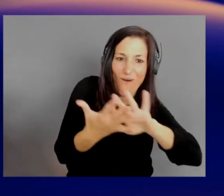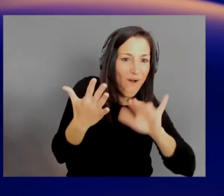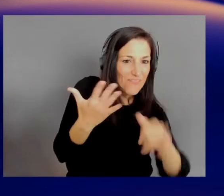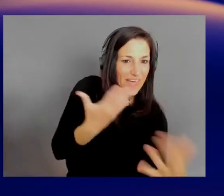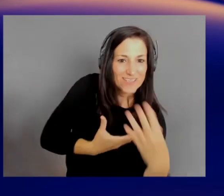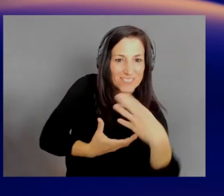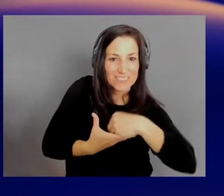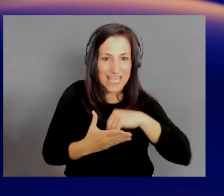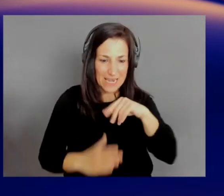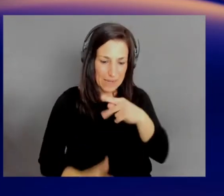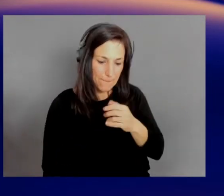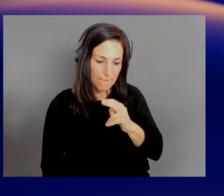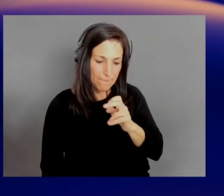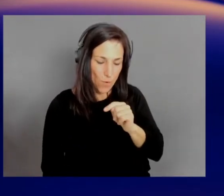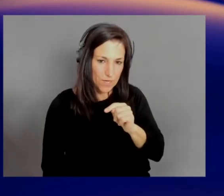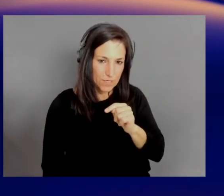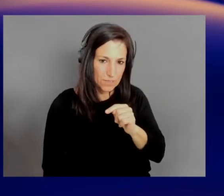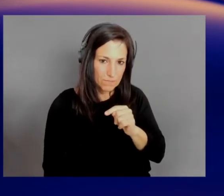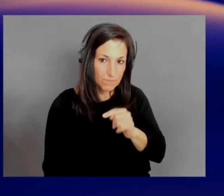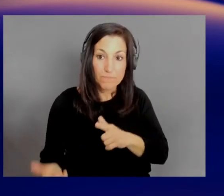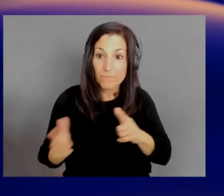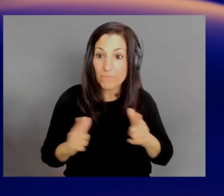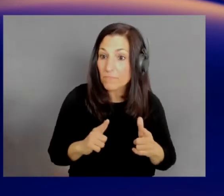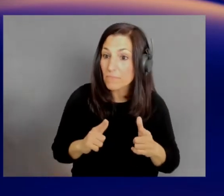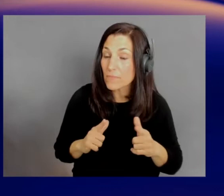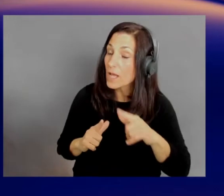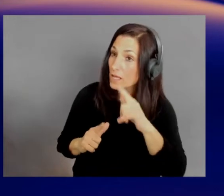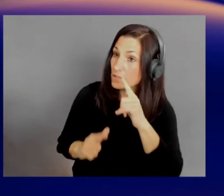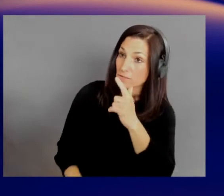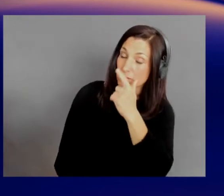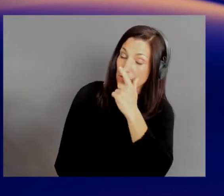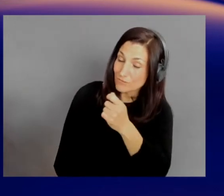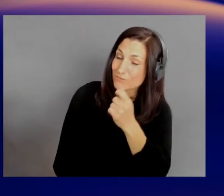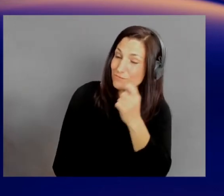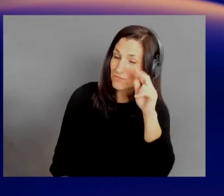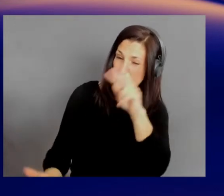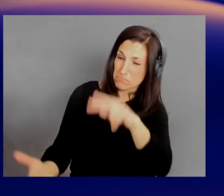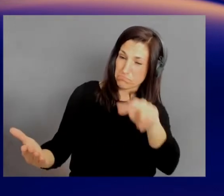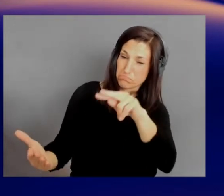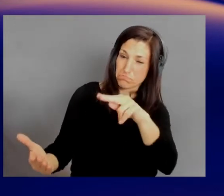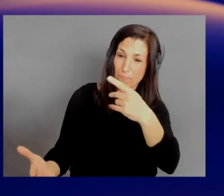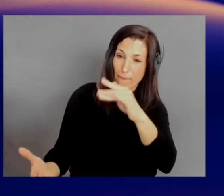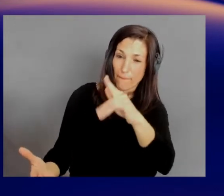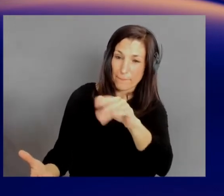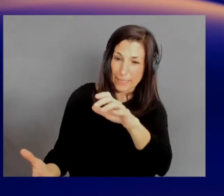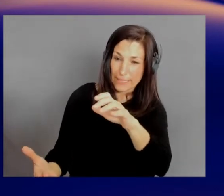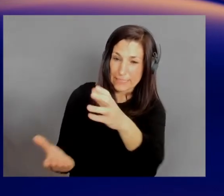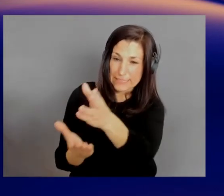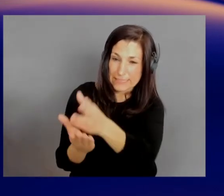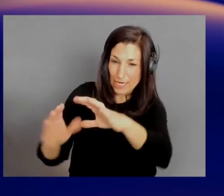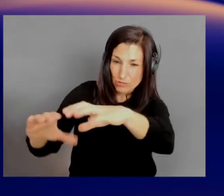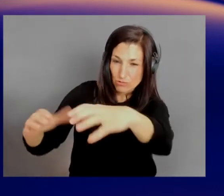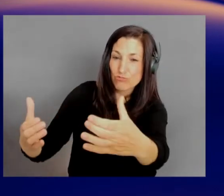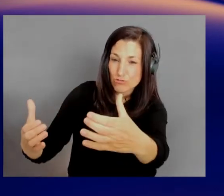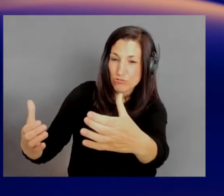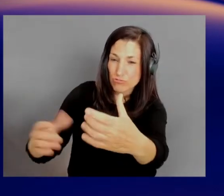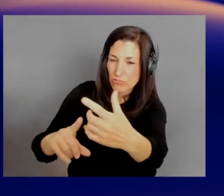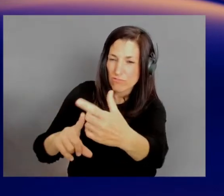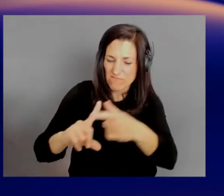So if you look at public sector, there's been a lot of need that came out of Covid to actually reach various constituent bodies,